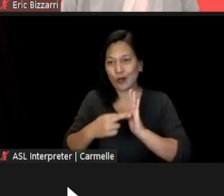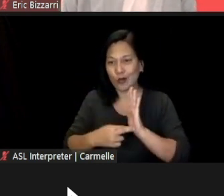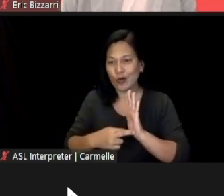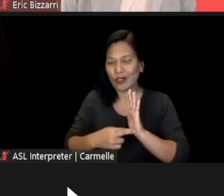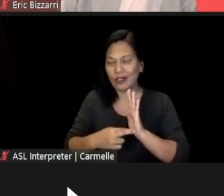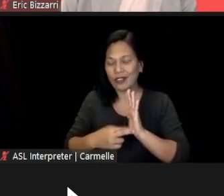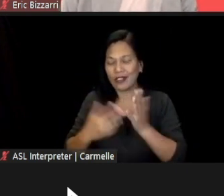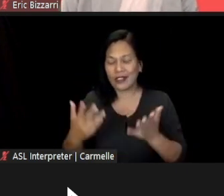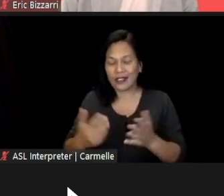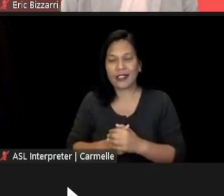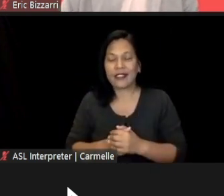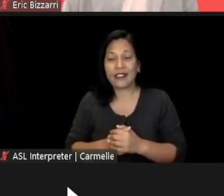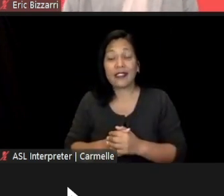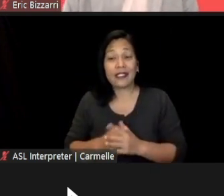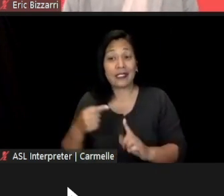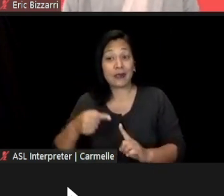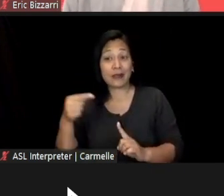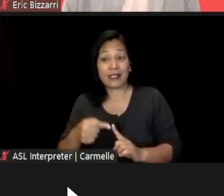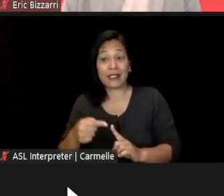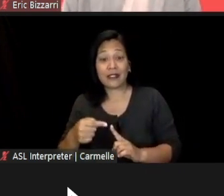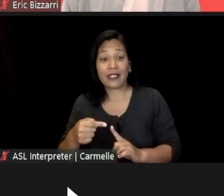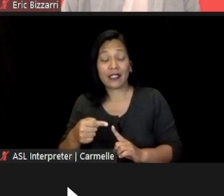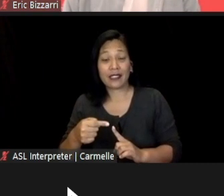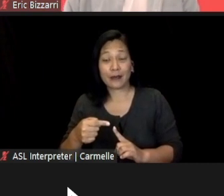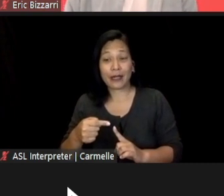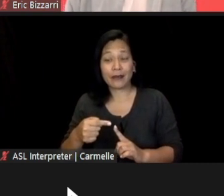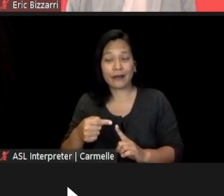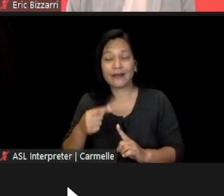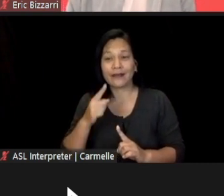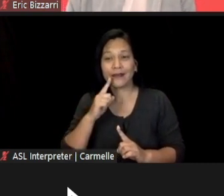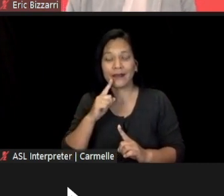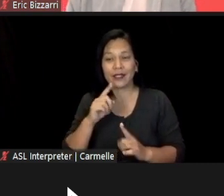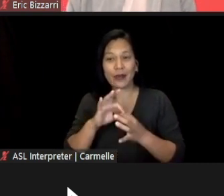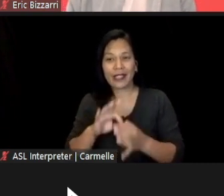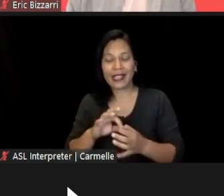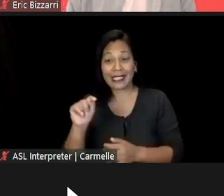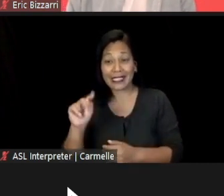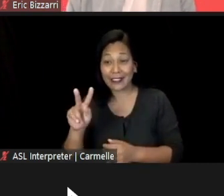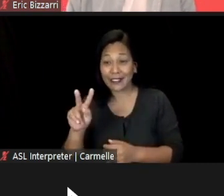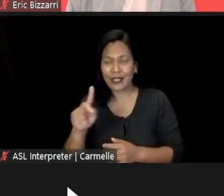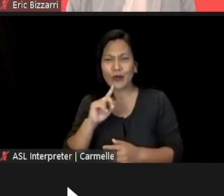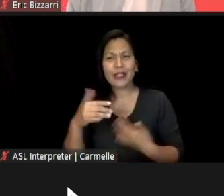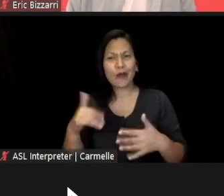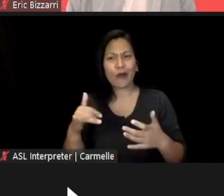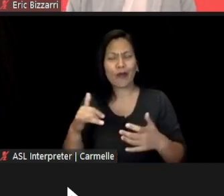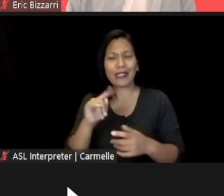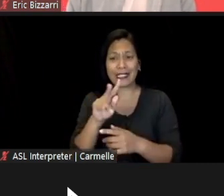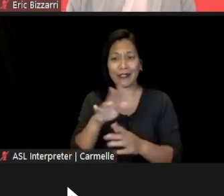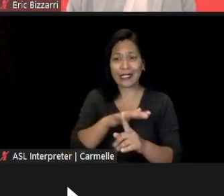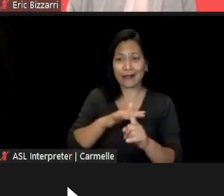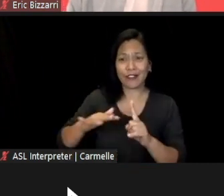And so, especially with regards to, you know, TV right now has changed dramatically in the past.